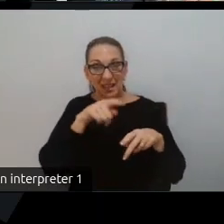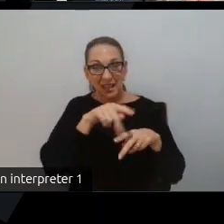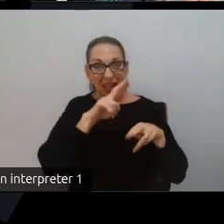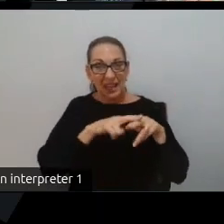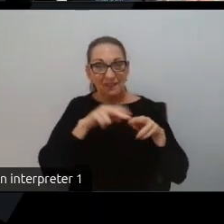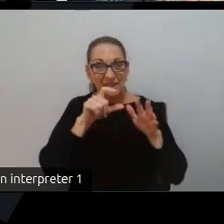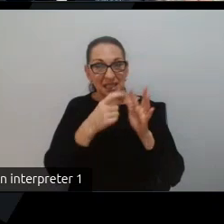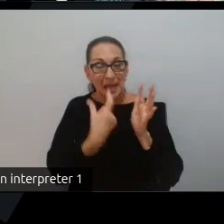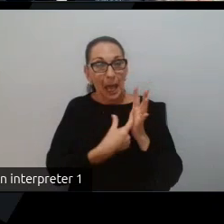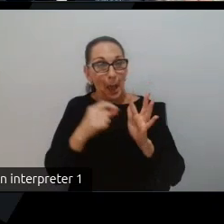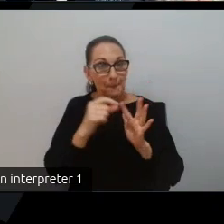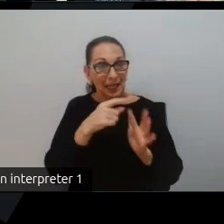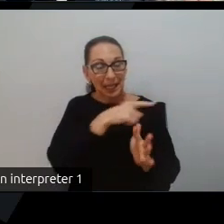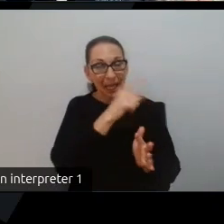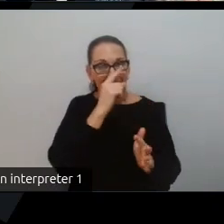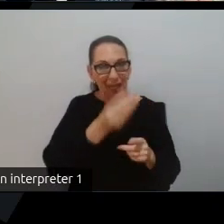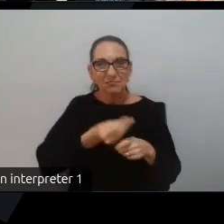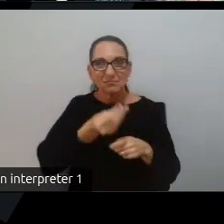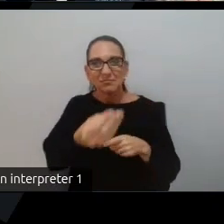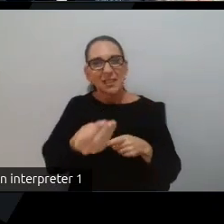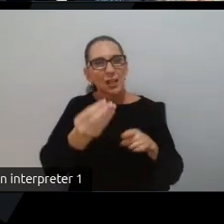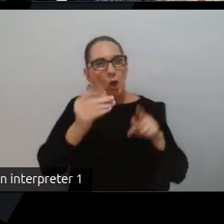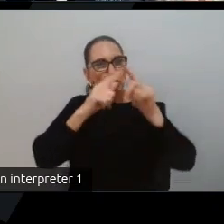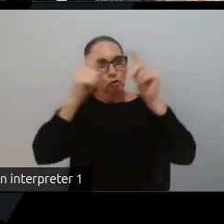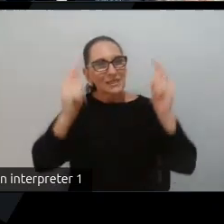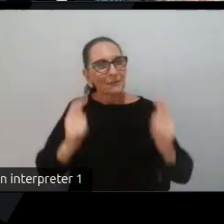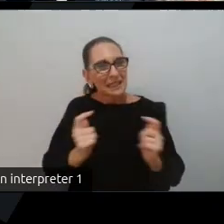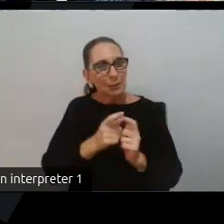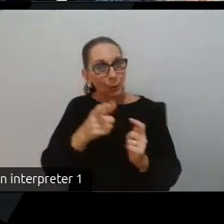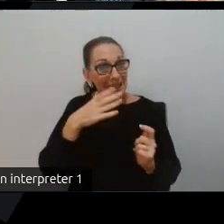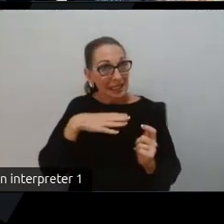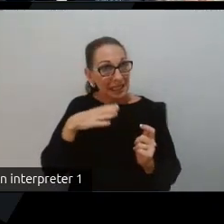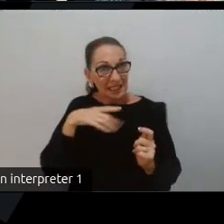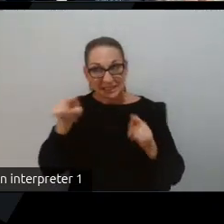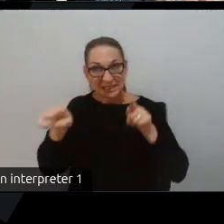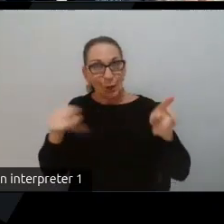issue the certificates that parties need to be able to make an application to the family